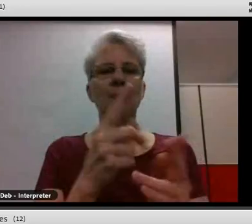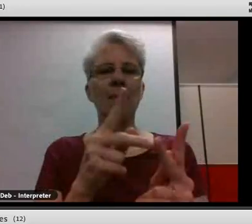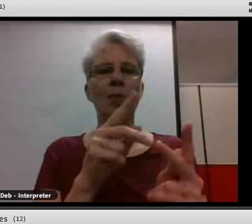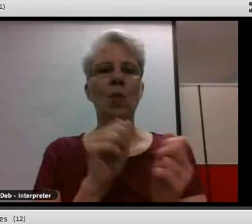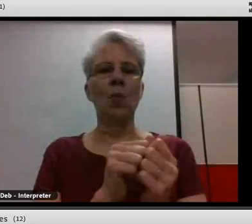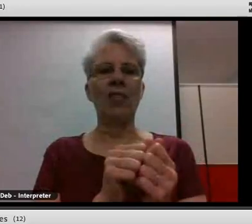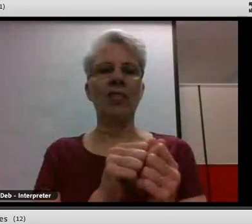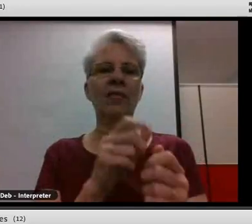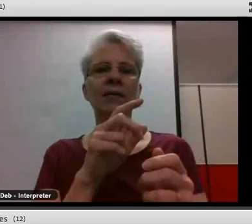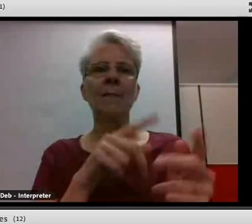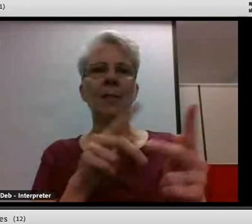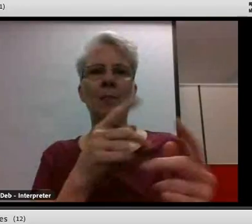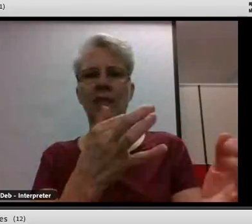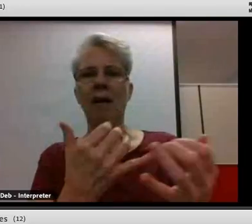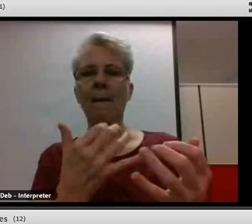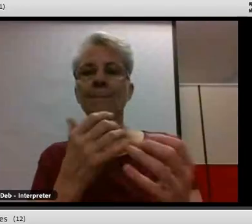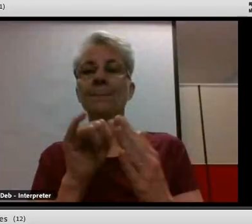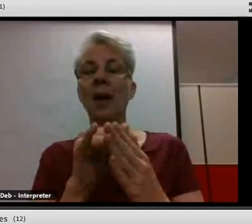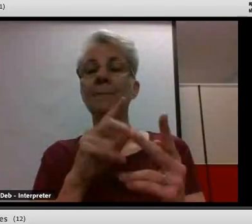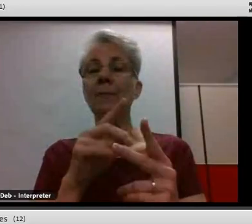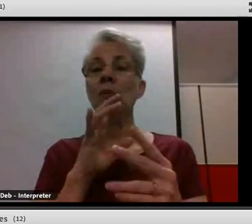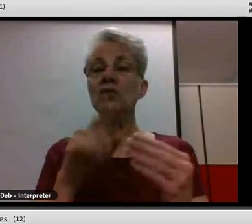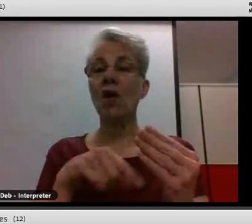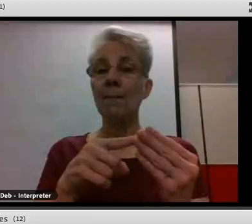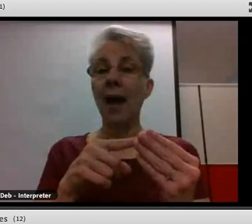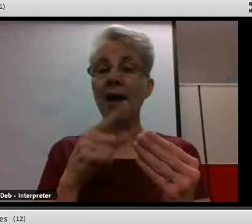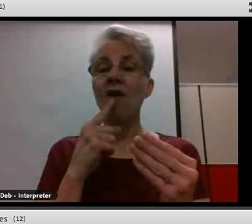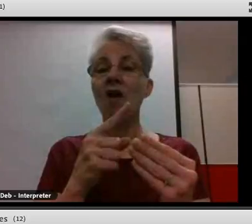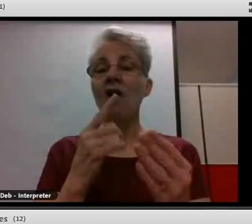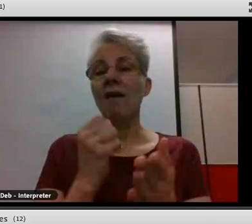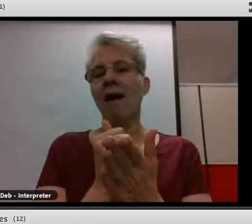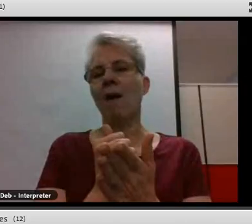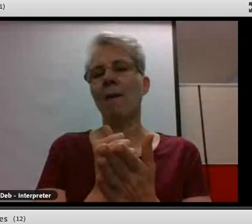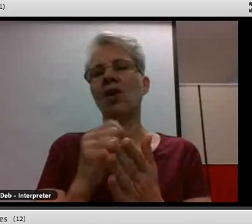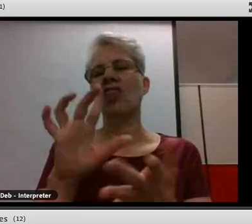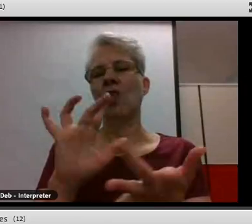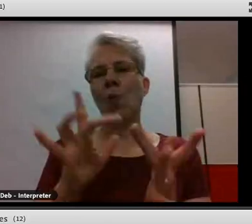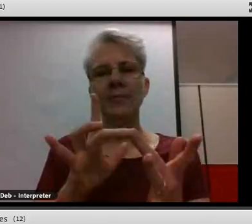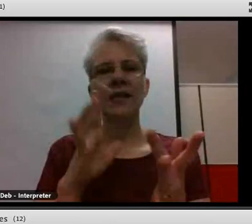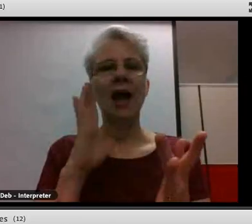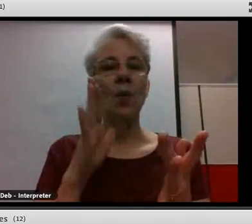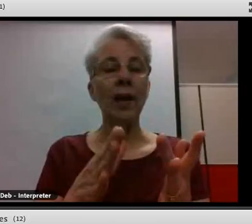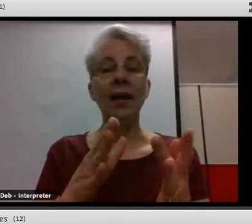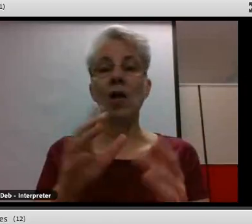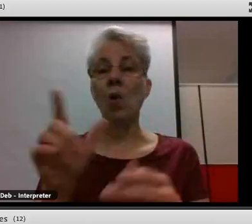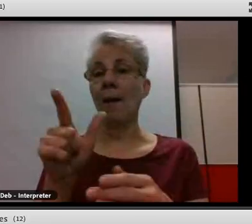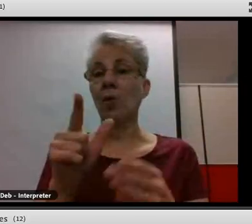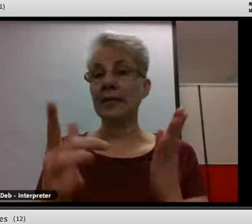legal things that you see a lot of times, not necessarily computers and things like that.